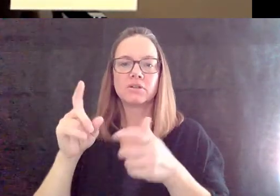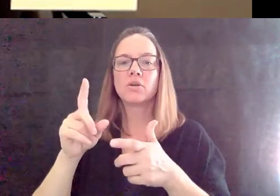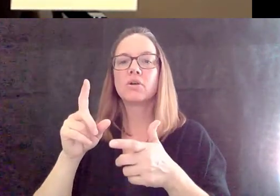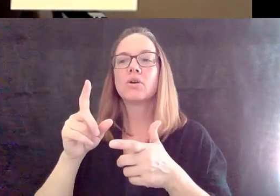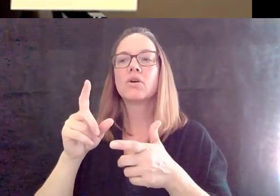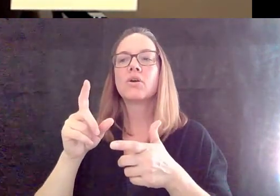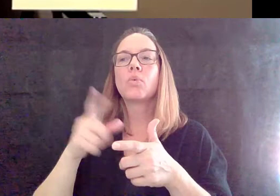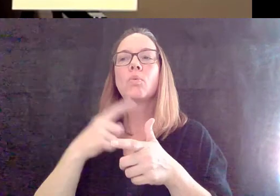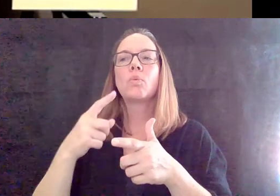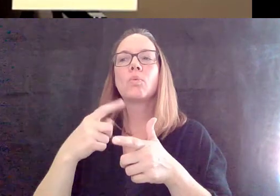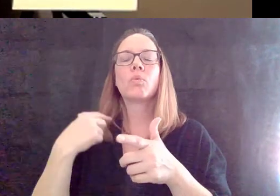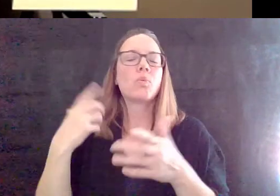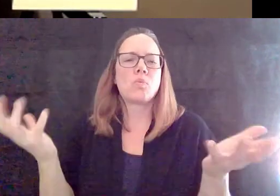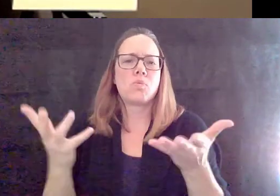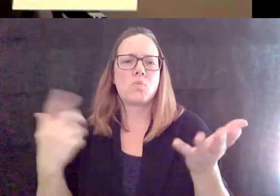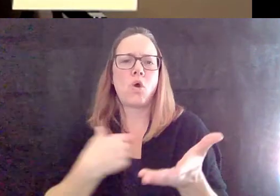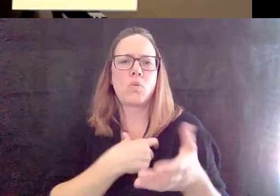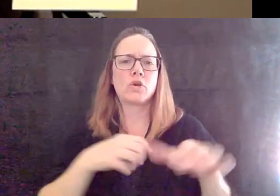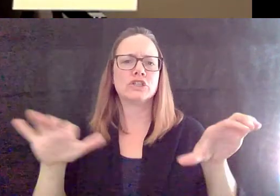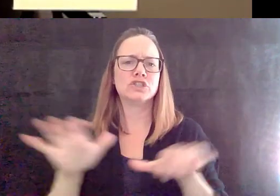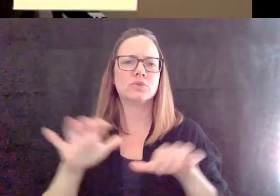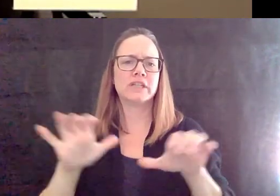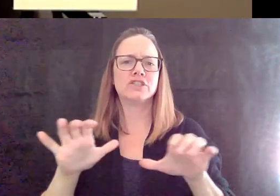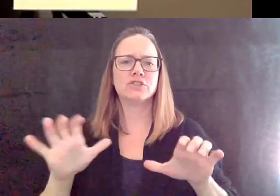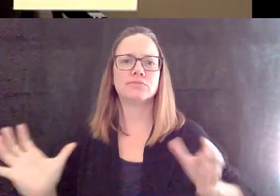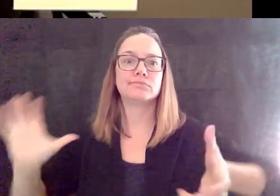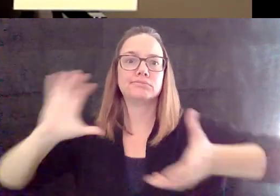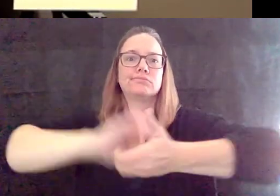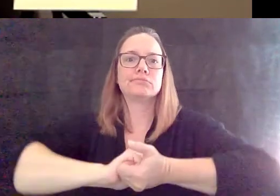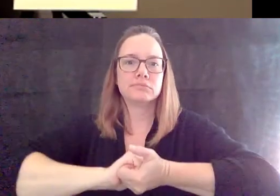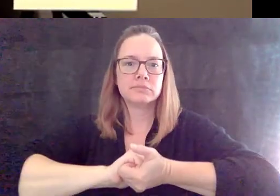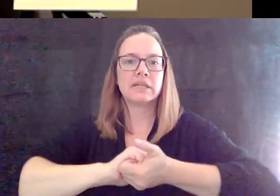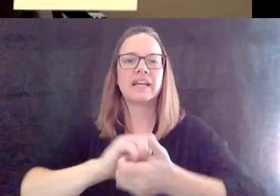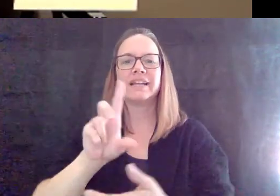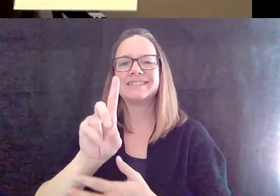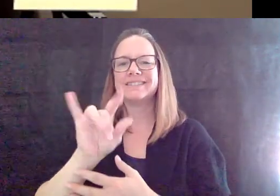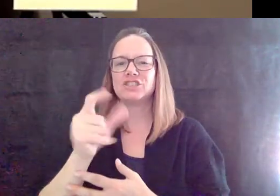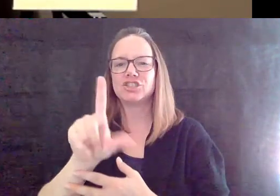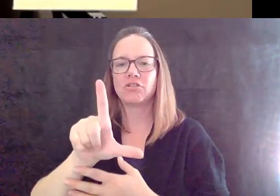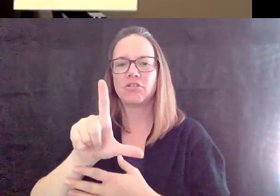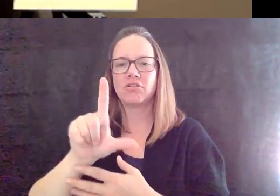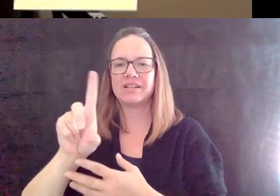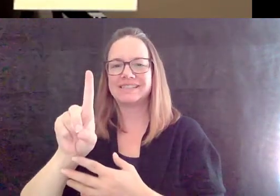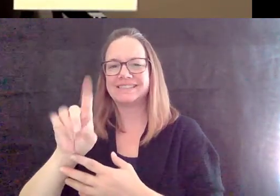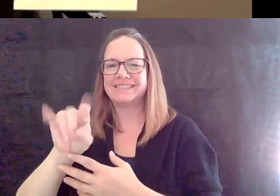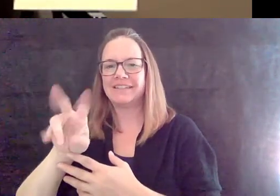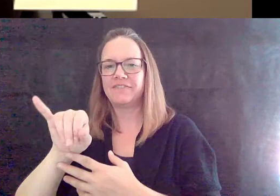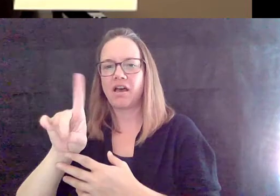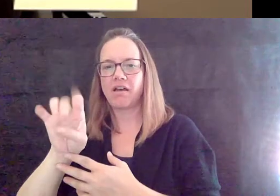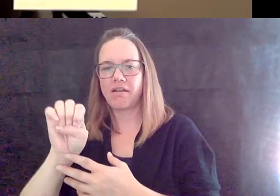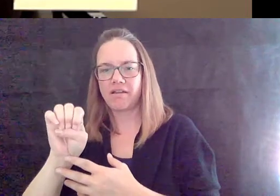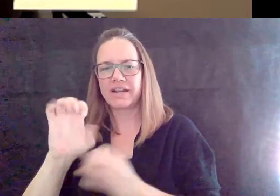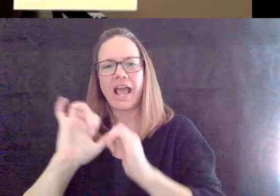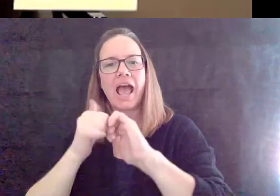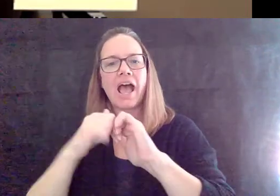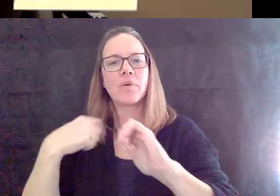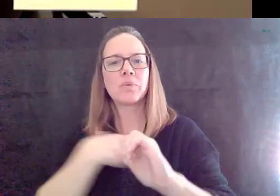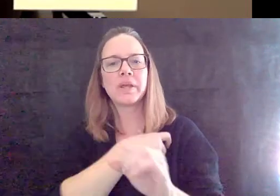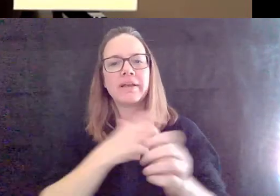what we're doing to address the digital divide. Can you speak more to some of our efforts and how we're collaborating with our community